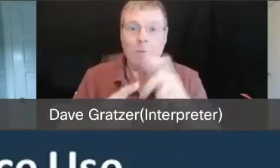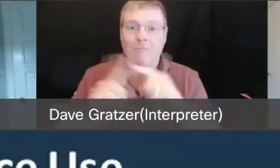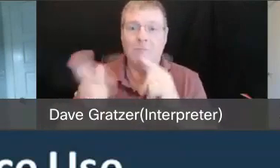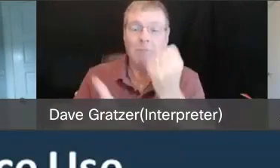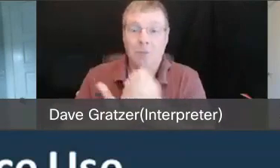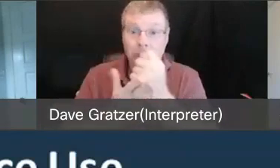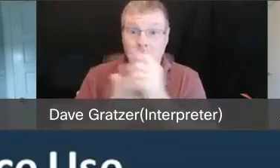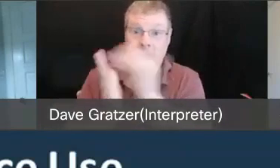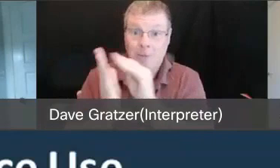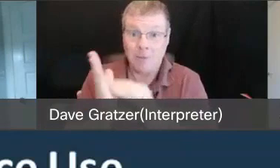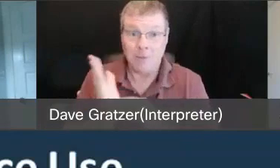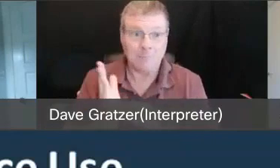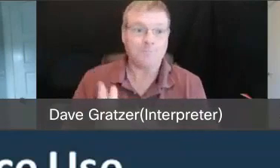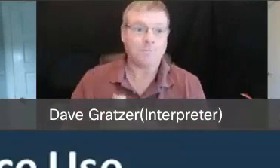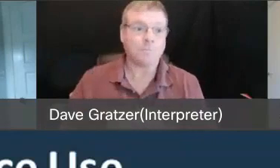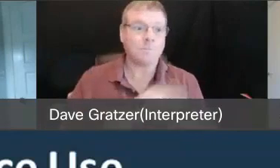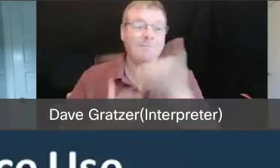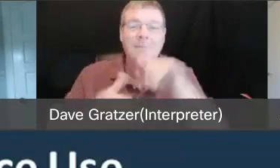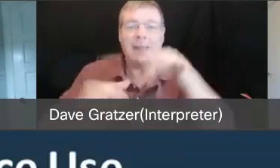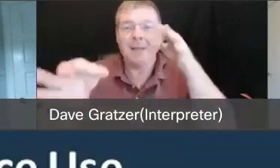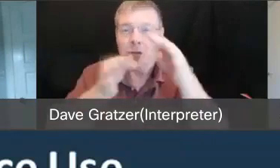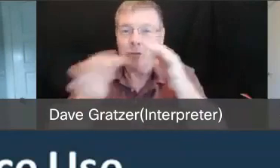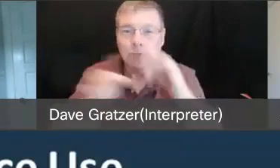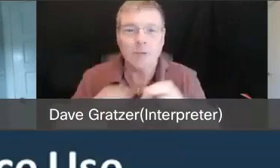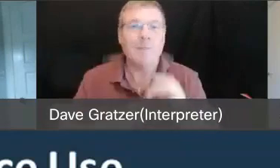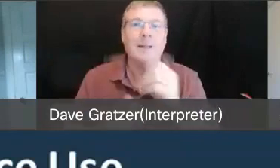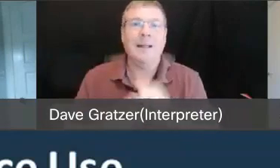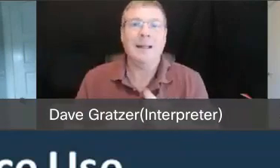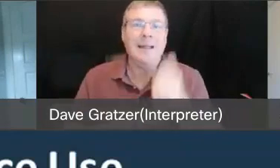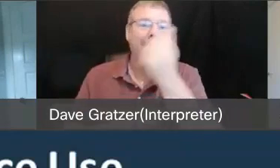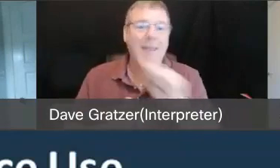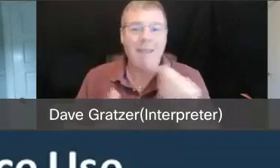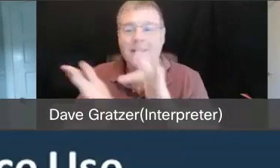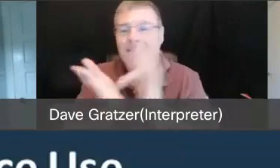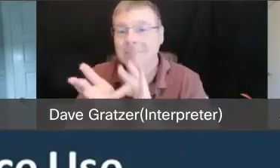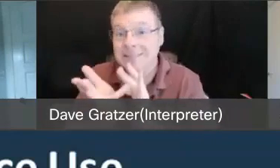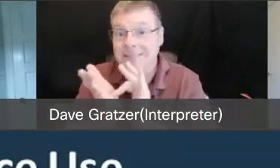at local charities that describe any toxicology or urine screen,